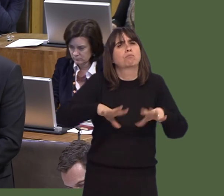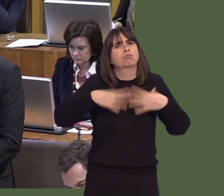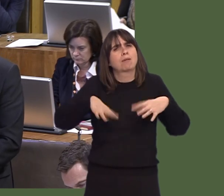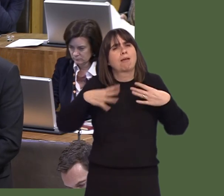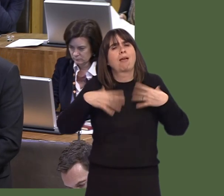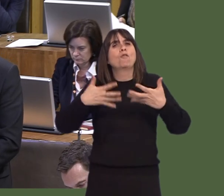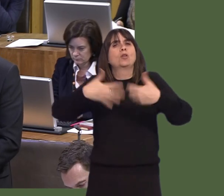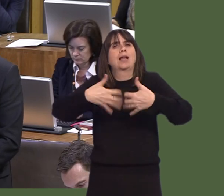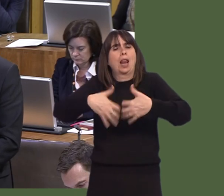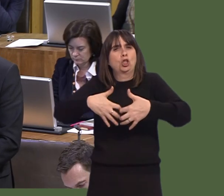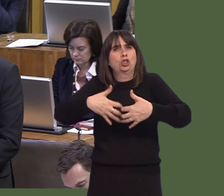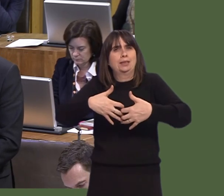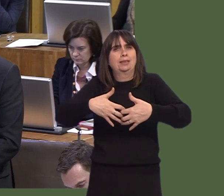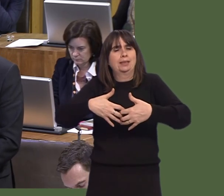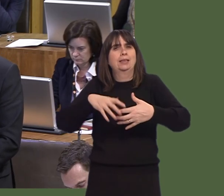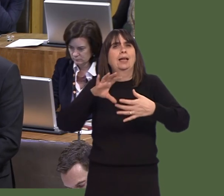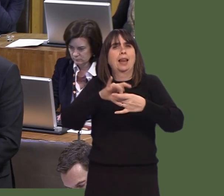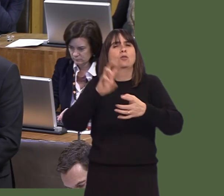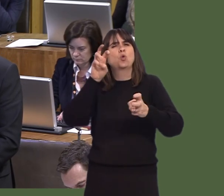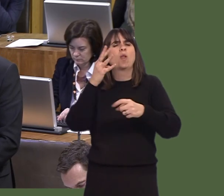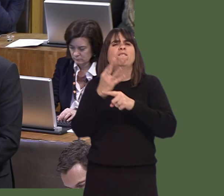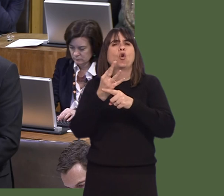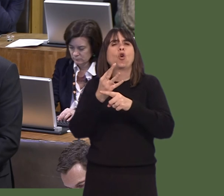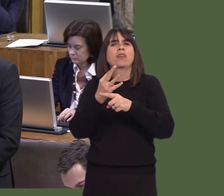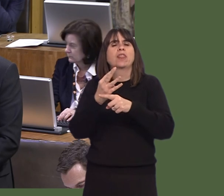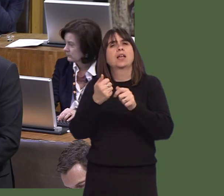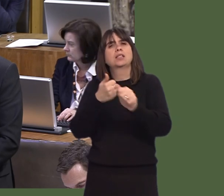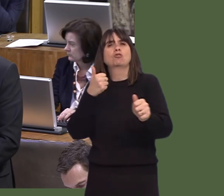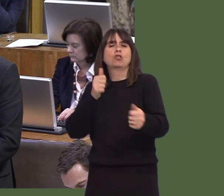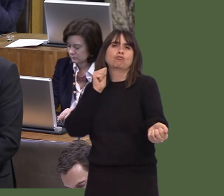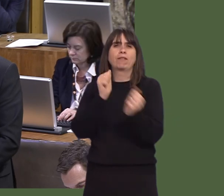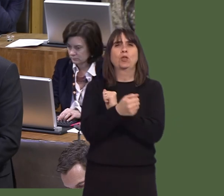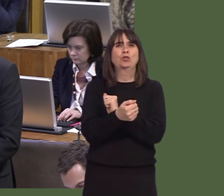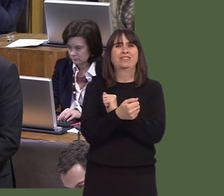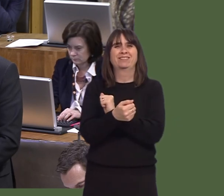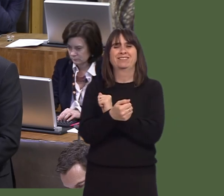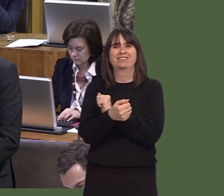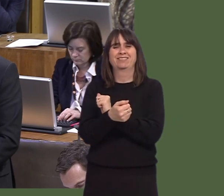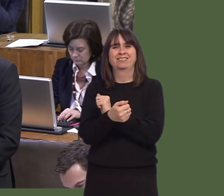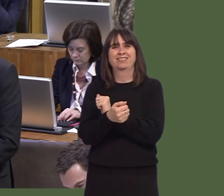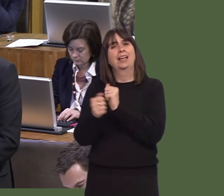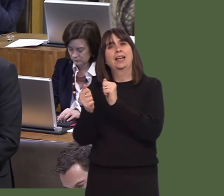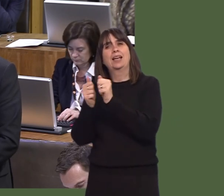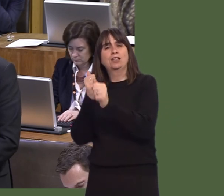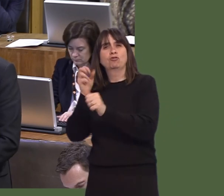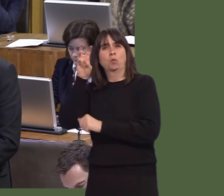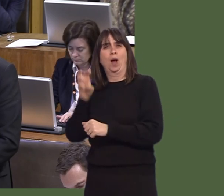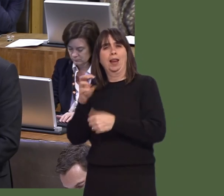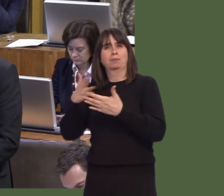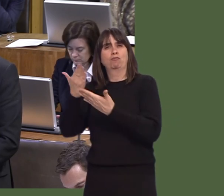So, the enforcement, of course, is hugely important in terms of the current law. Rhianon Passmore AM: 8.